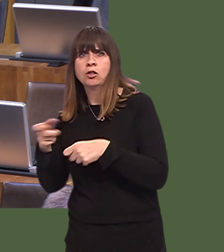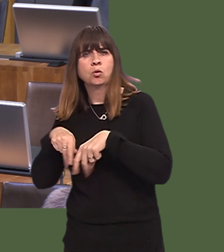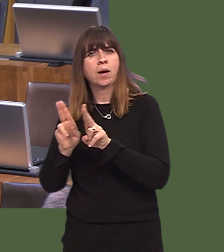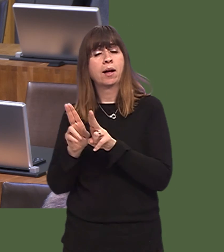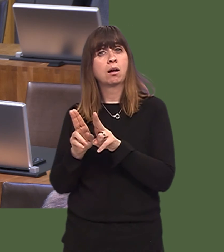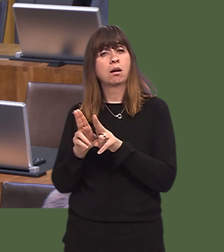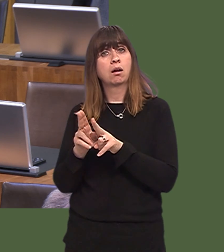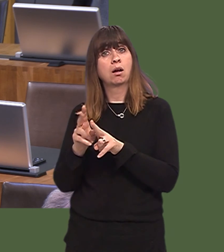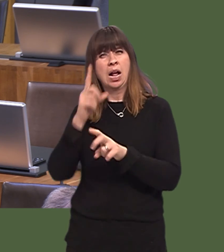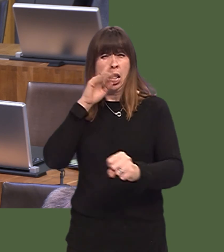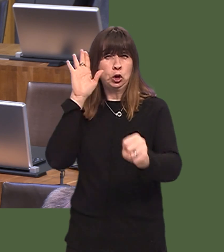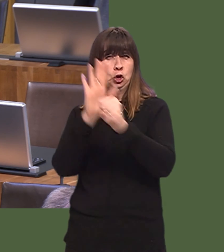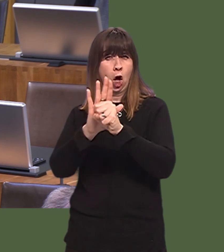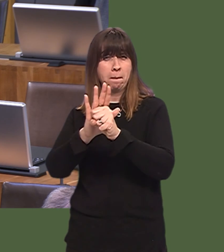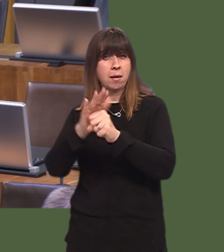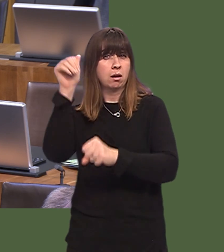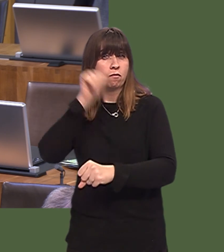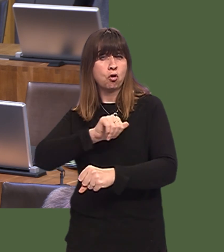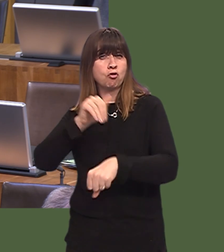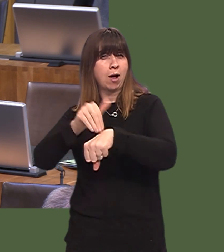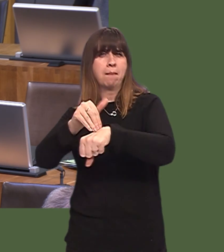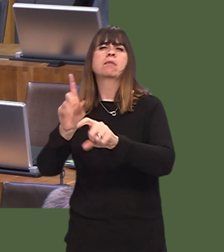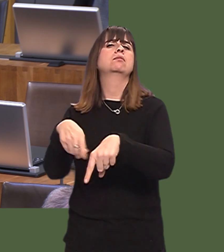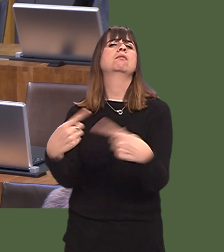Is it possible to prevent all crime? No, clearly.